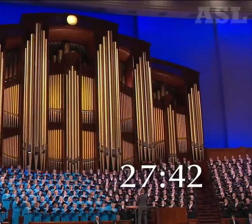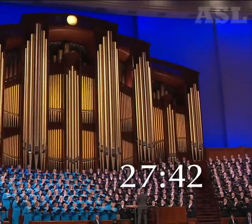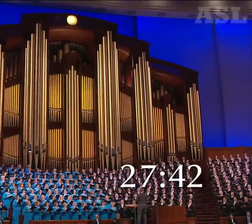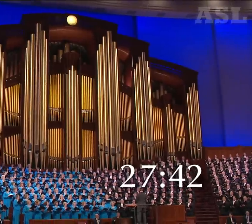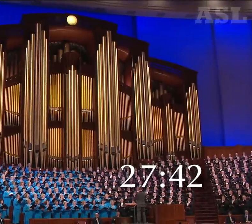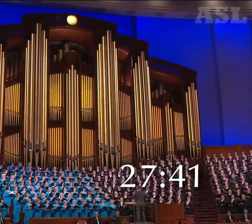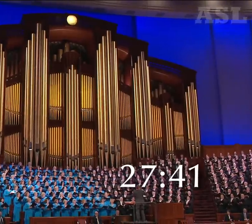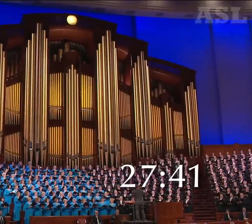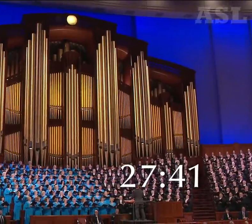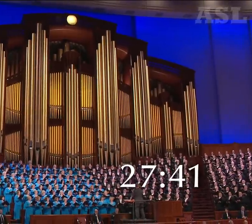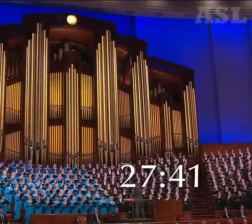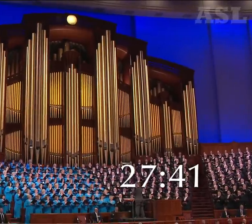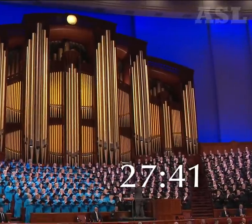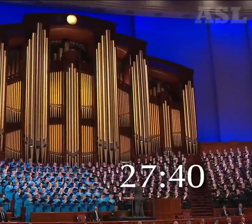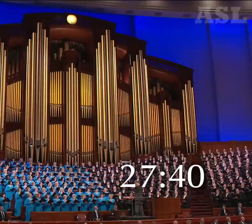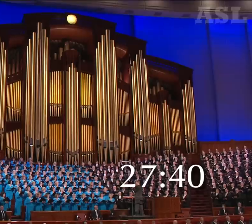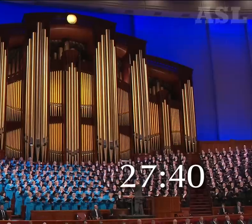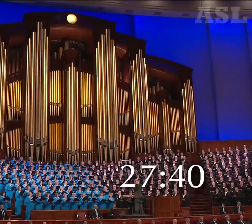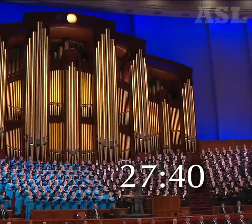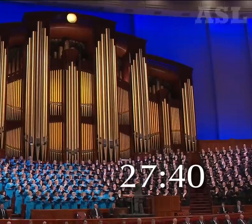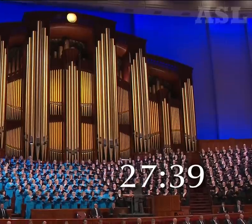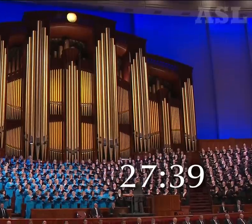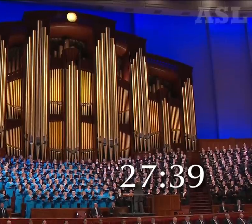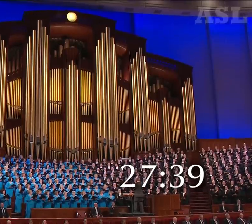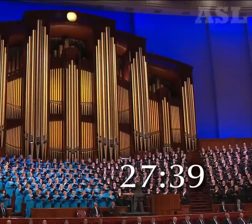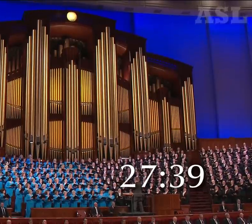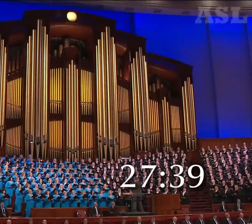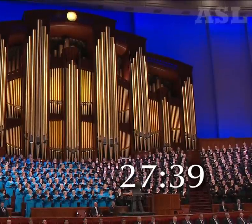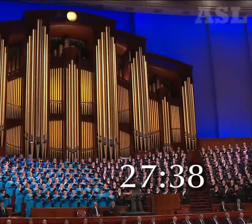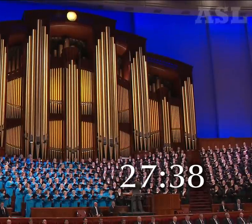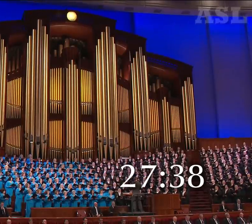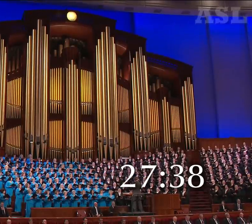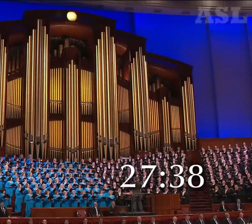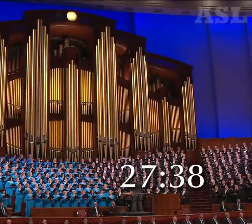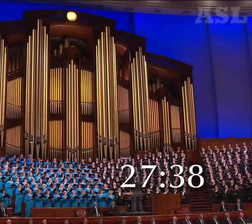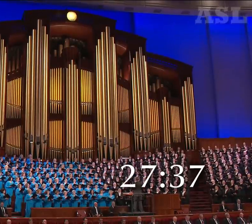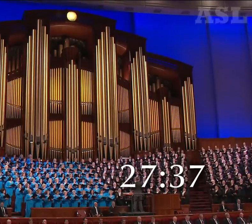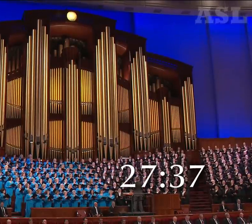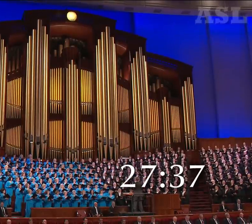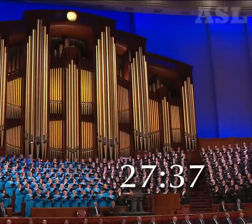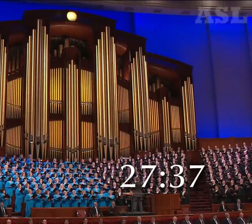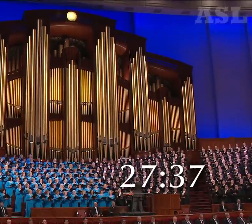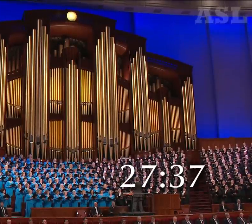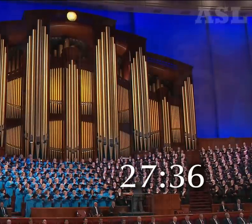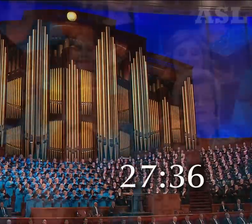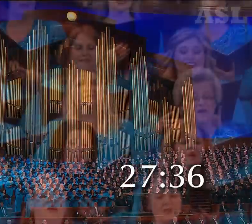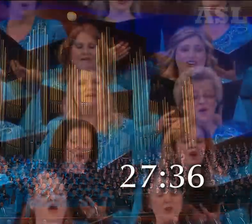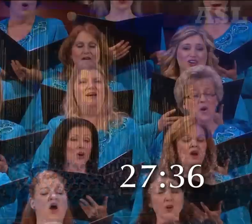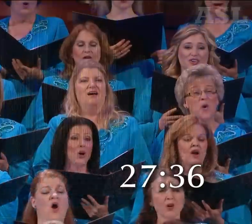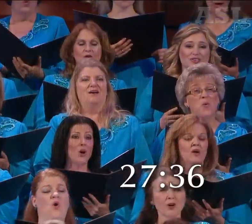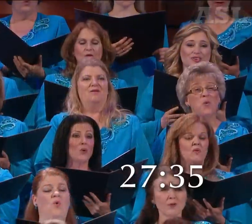THIS IS THE ENGLISH CLOSED CAPTION CHANNEL OF THE CHURCH OF JESUS CHRIST OF LATTER-DAY SAINTS.